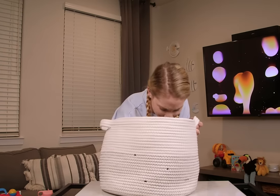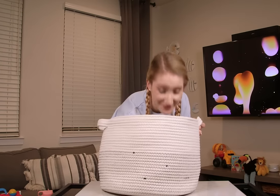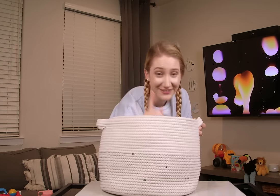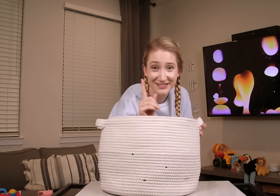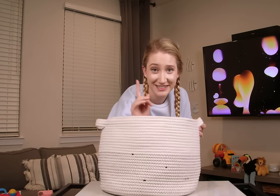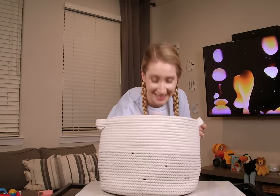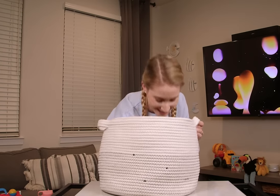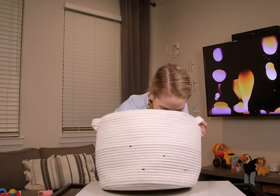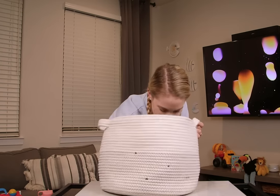Hold on just a second.